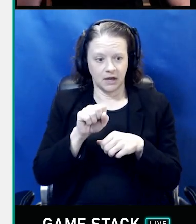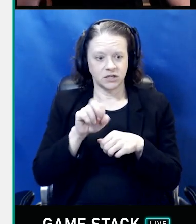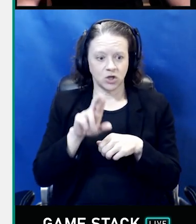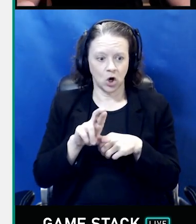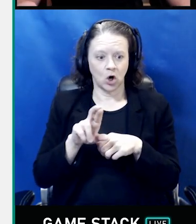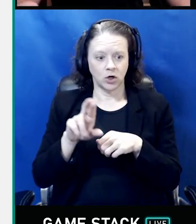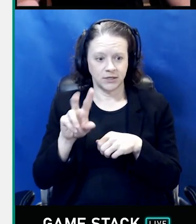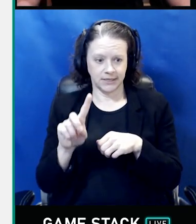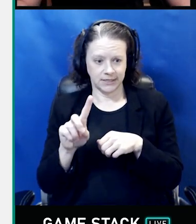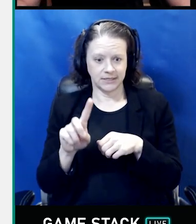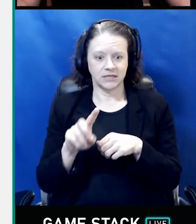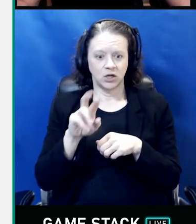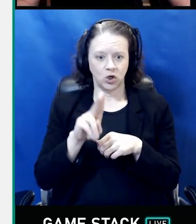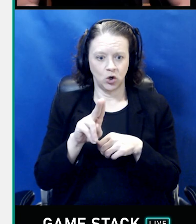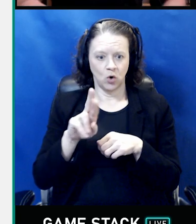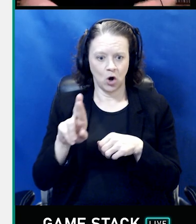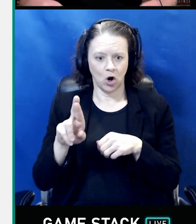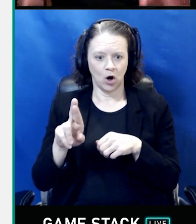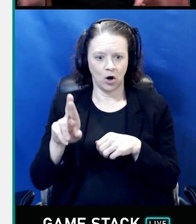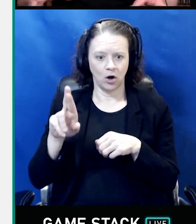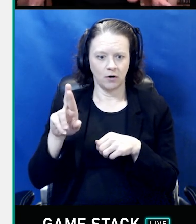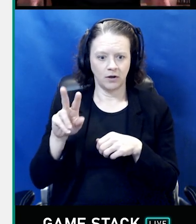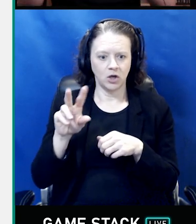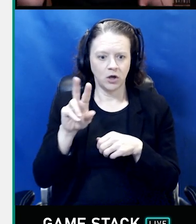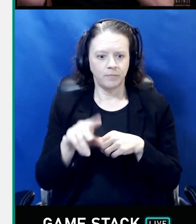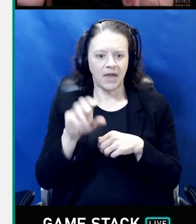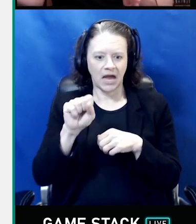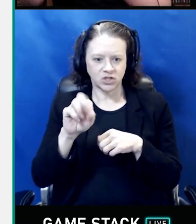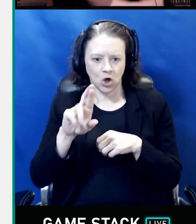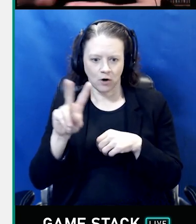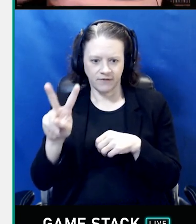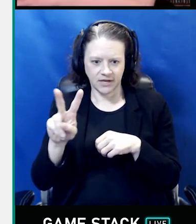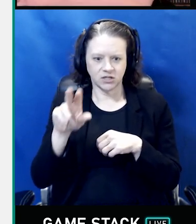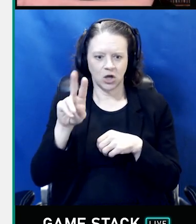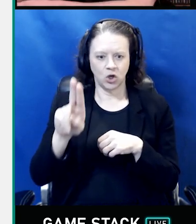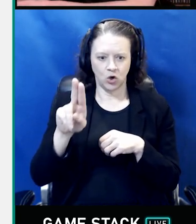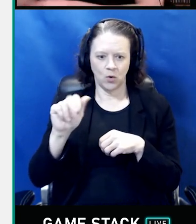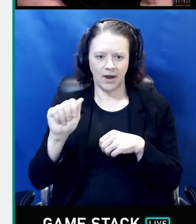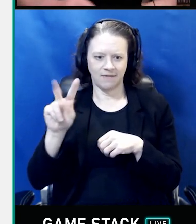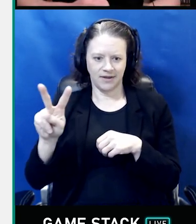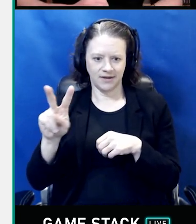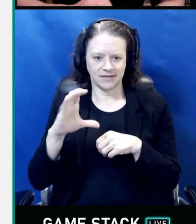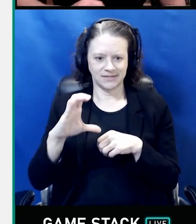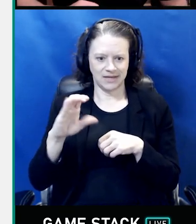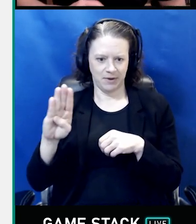constant buffers and samplers. Now, samplers are kind of weird. There always going to be a little off to the